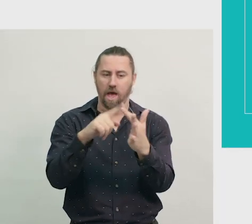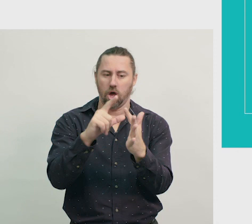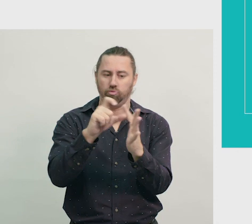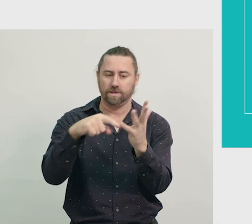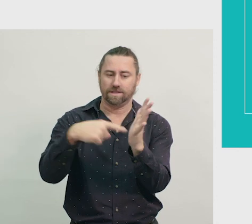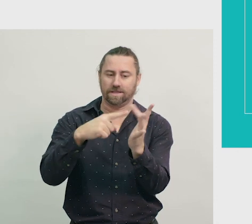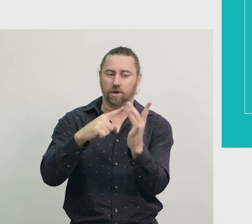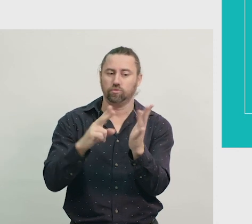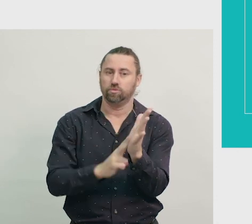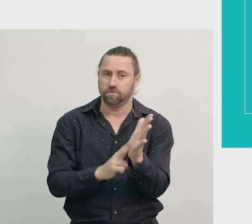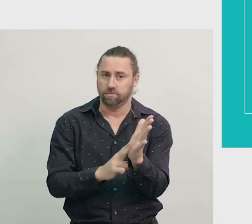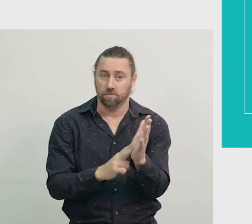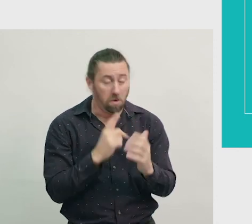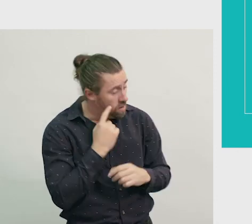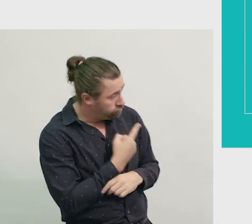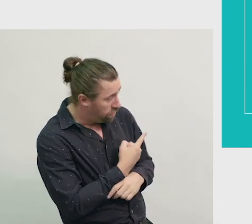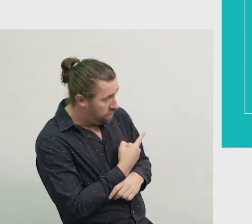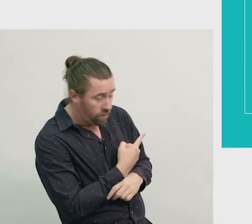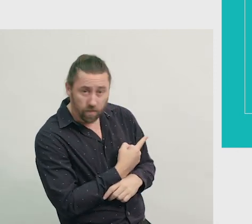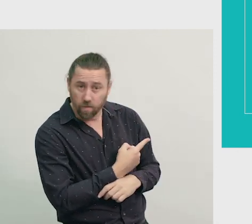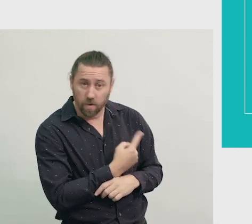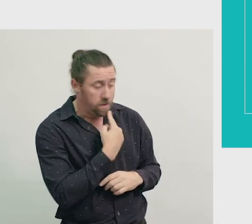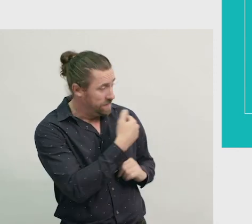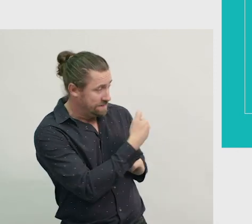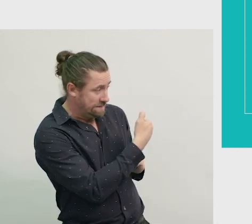We’ll start with a triangle that has 6 squares along its base,